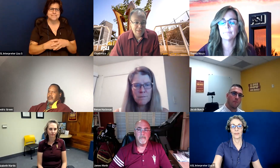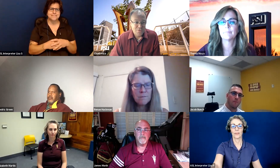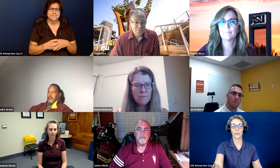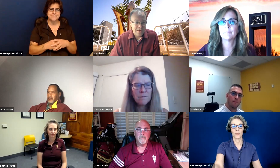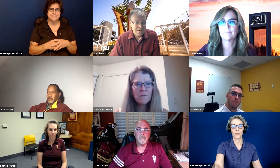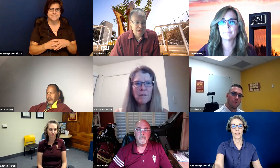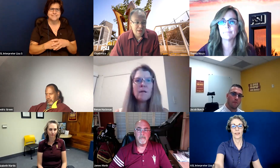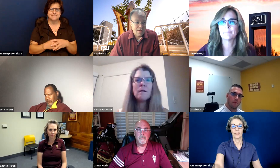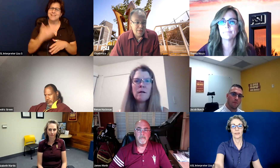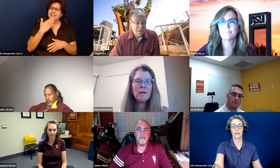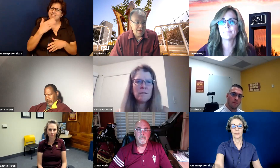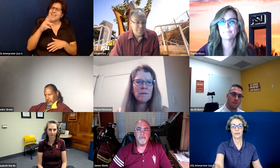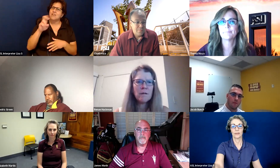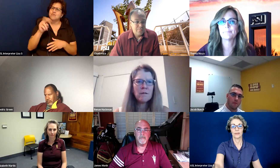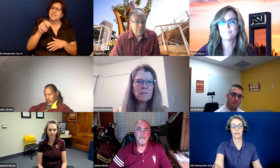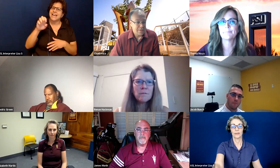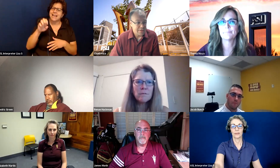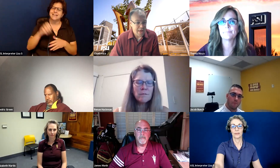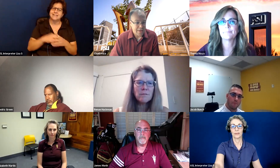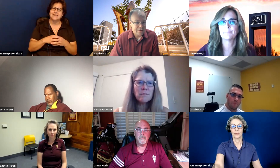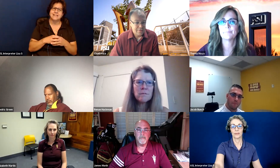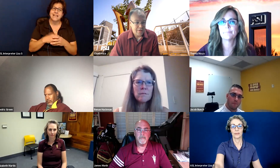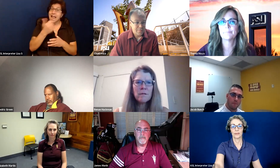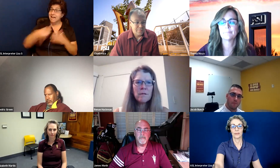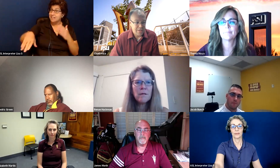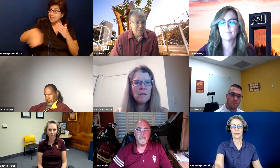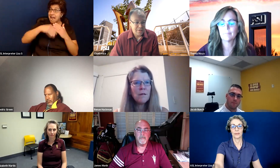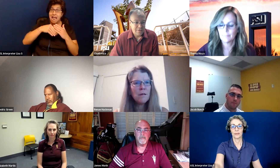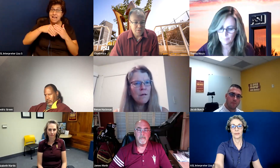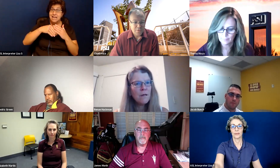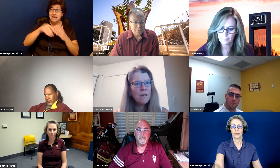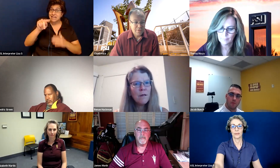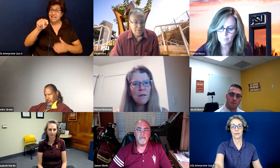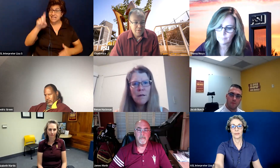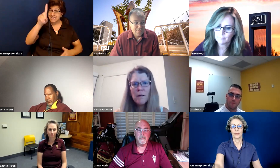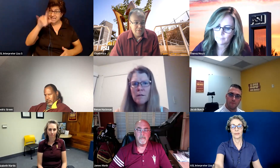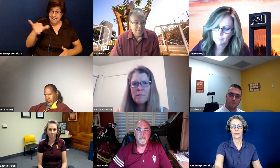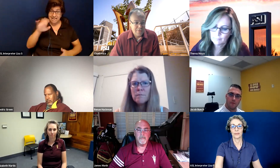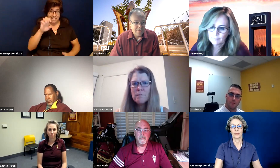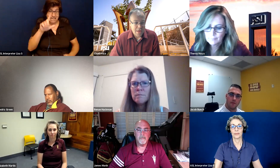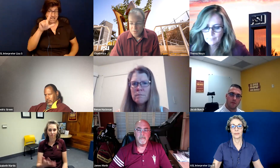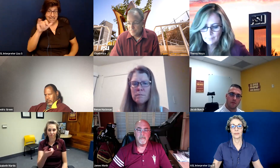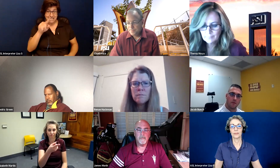Thanks, Renae. Yeah. Anything to add, Teddy, Elizabeth on that one.